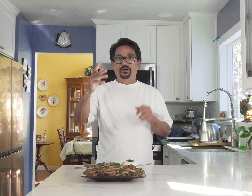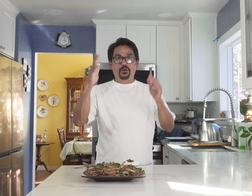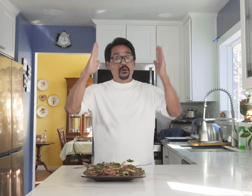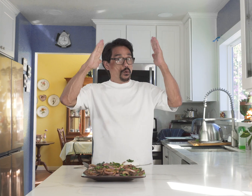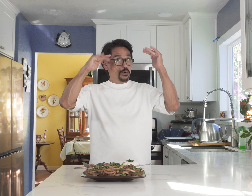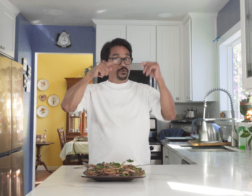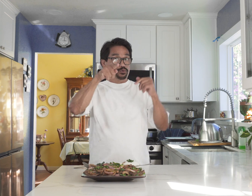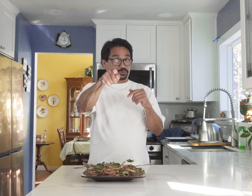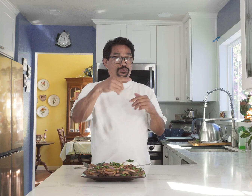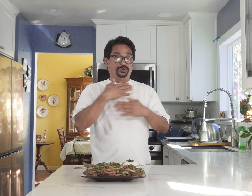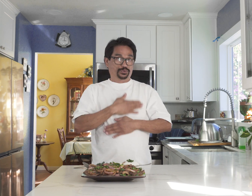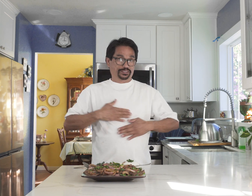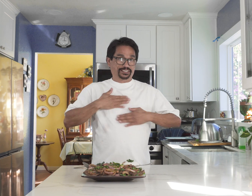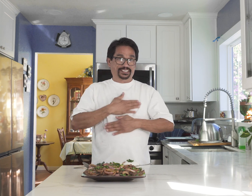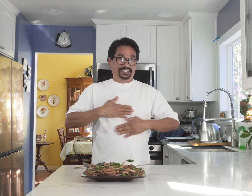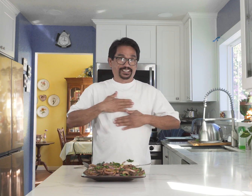Hope you enjoy!